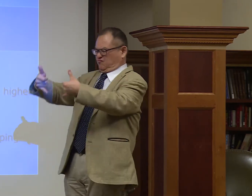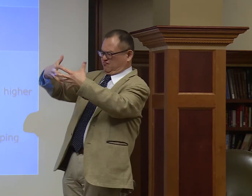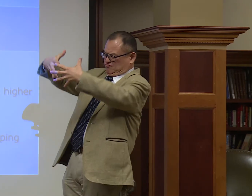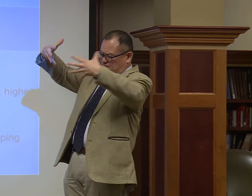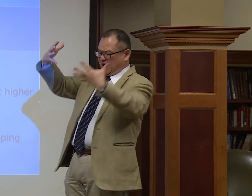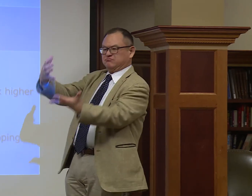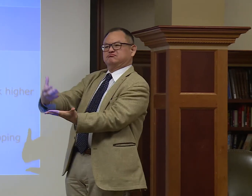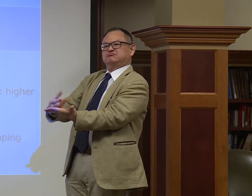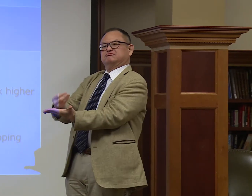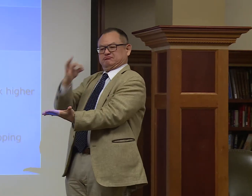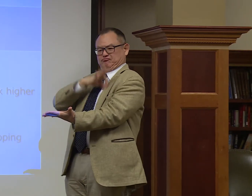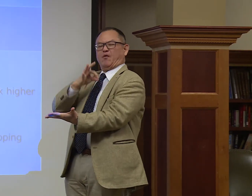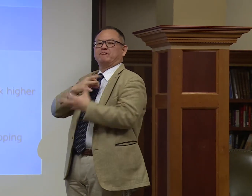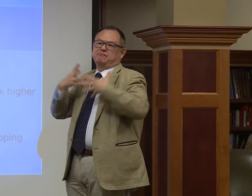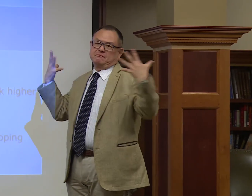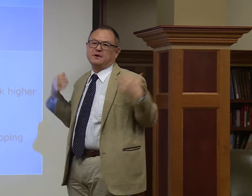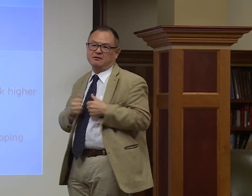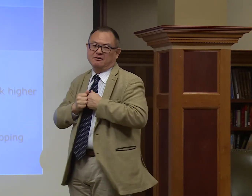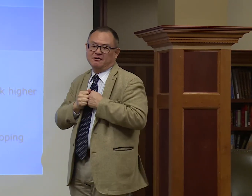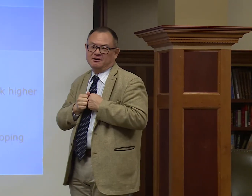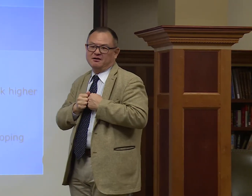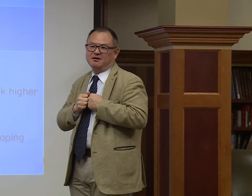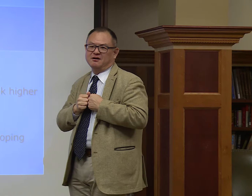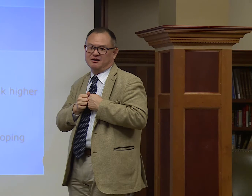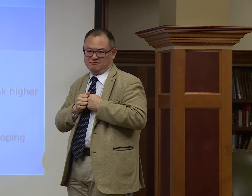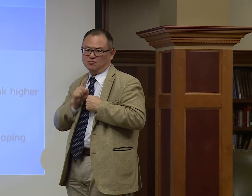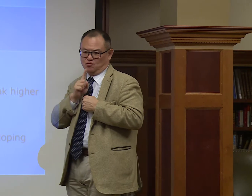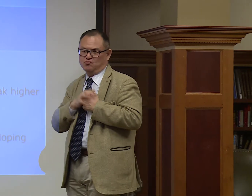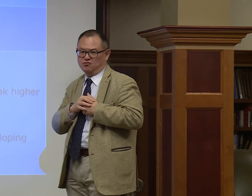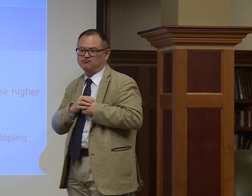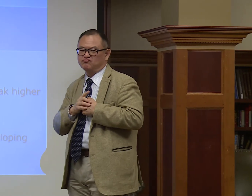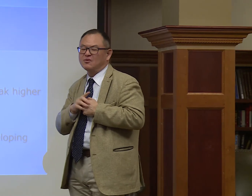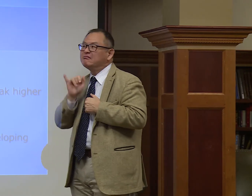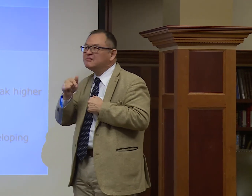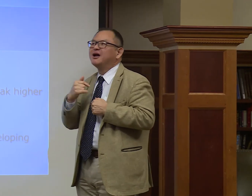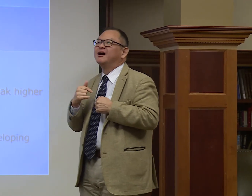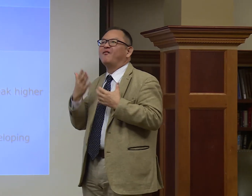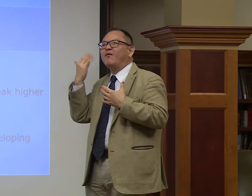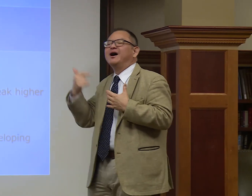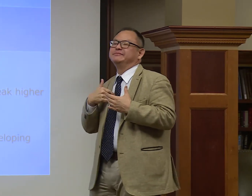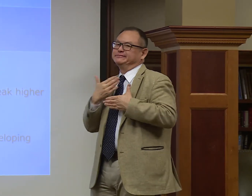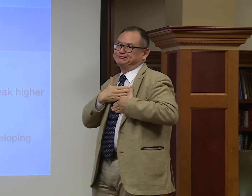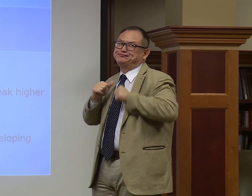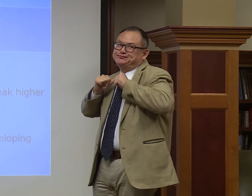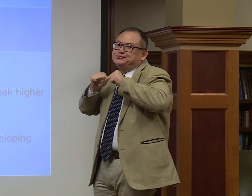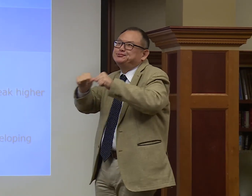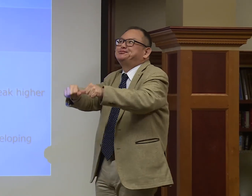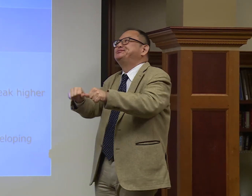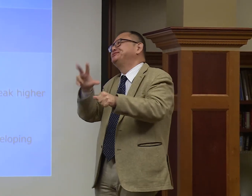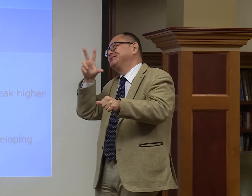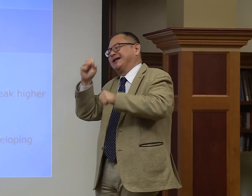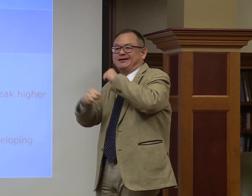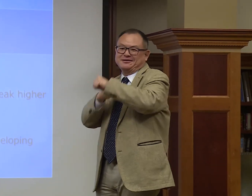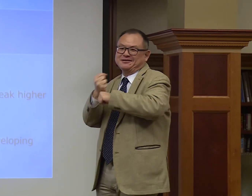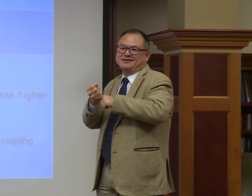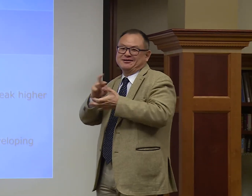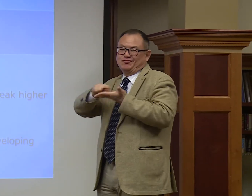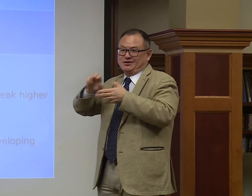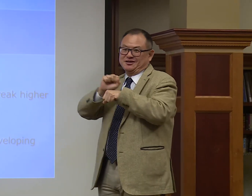has amazing benefits. And now I've been doing research work for 30 years now